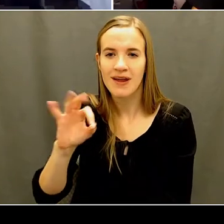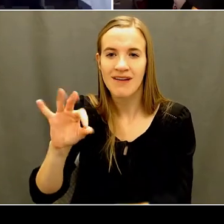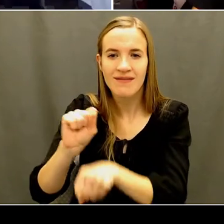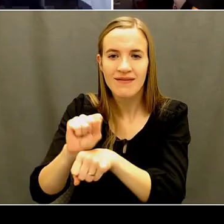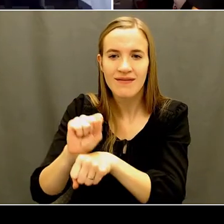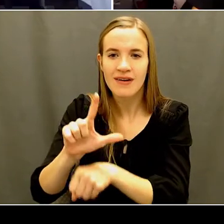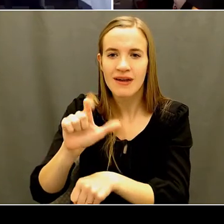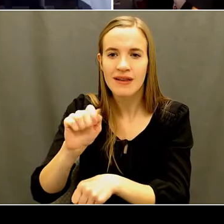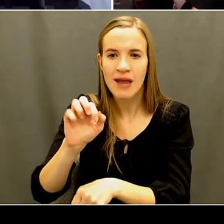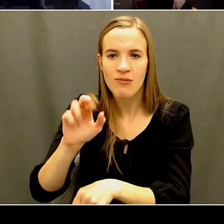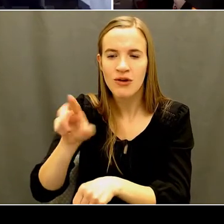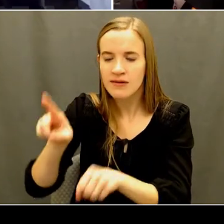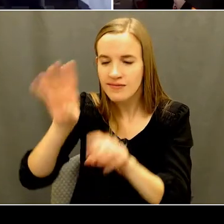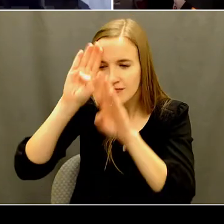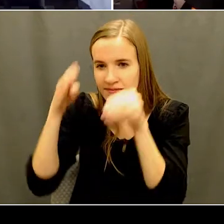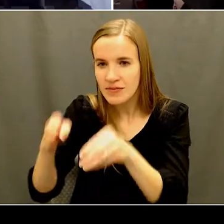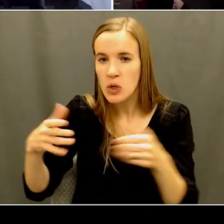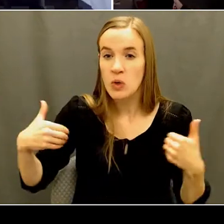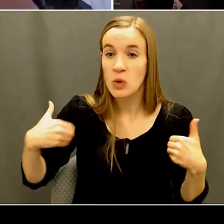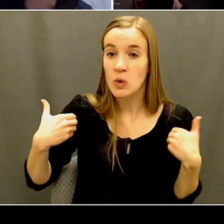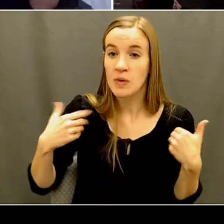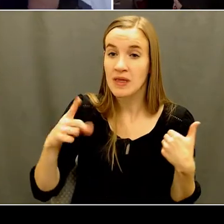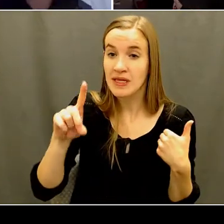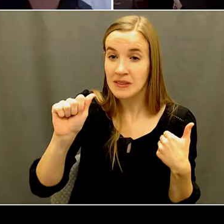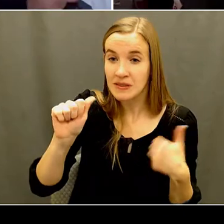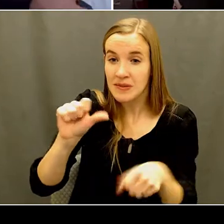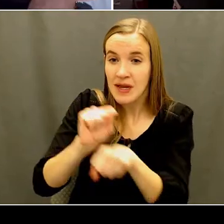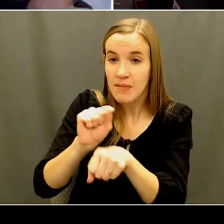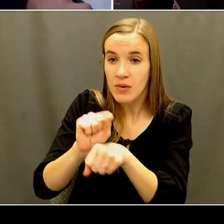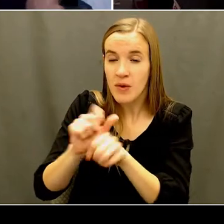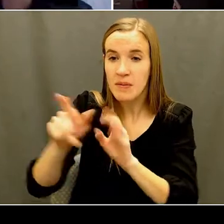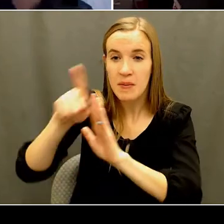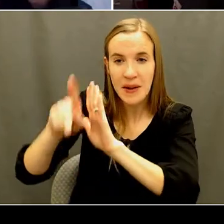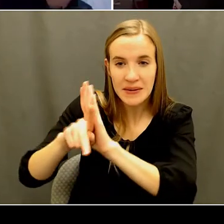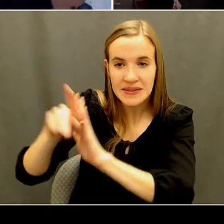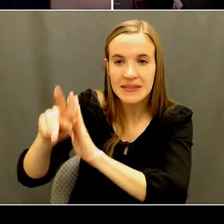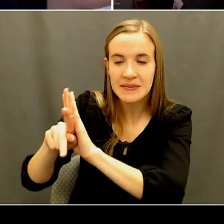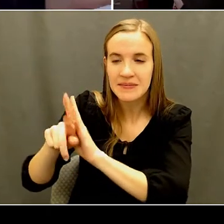have any jobs available. And I said, That's okay. Meeting you has changed my